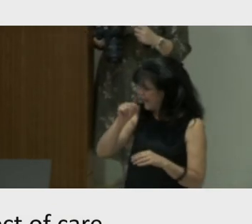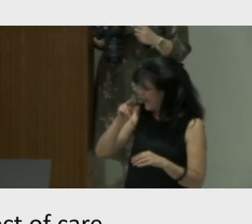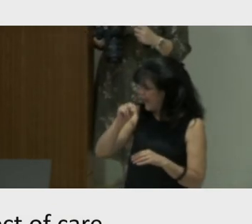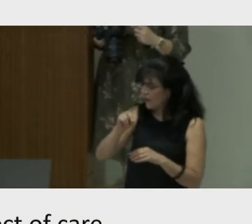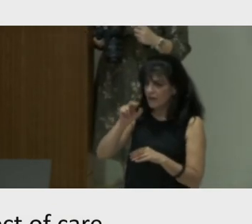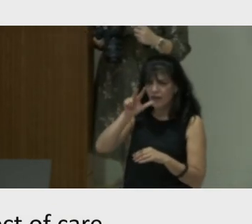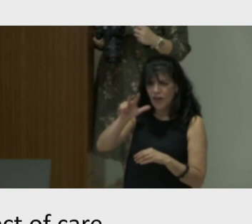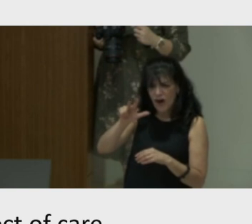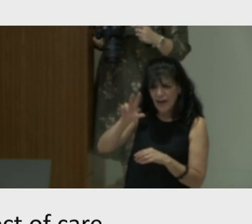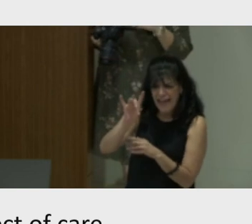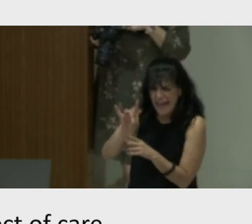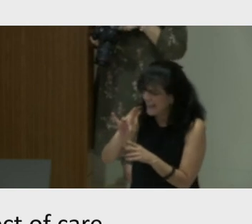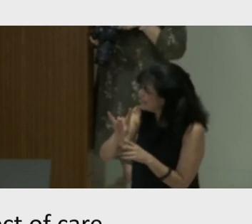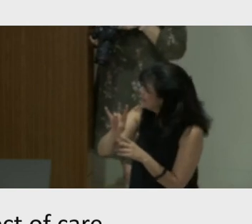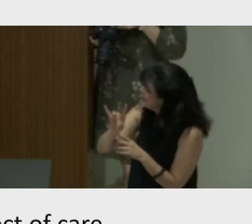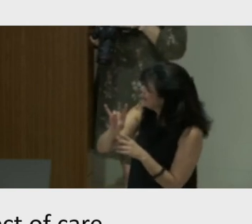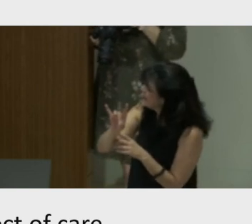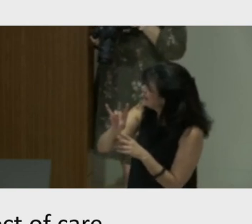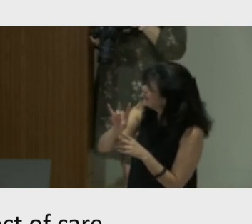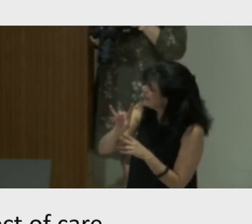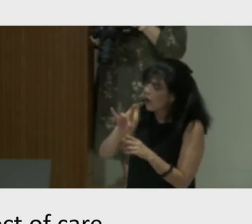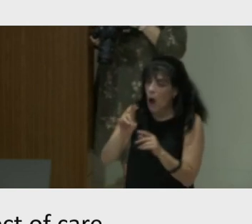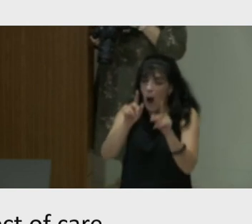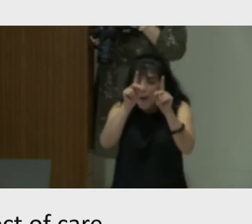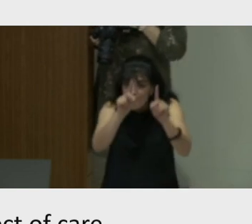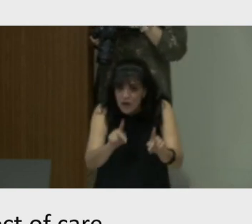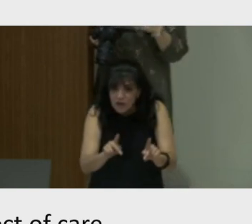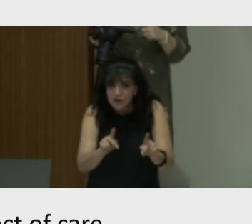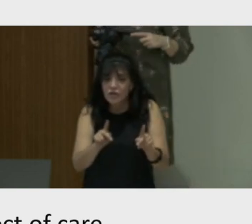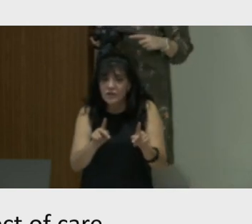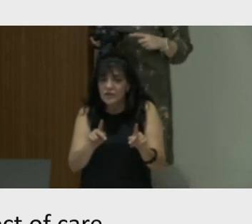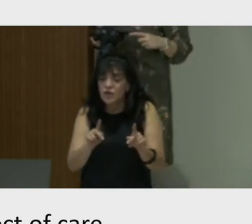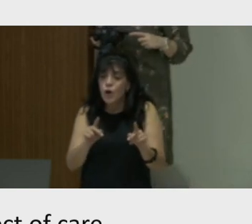to a person who habitually has an imperfect use of reason